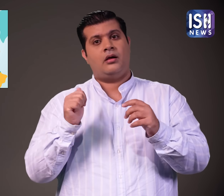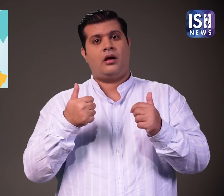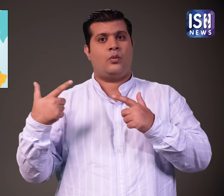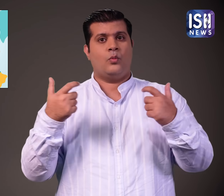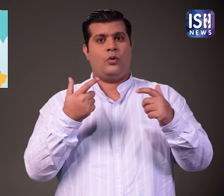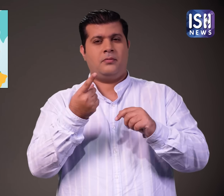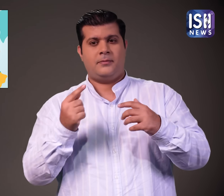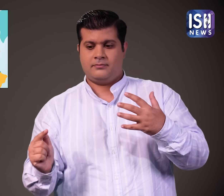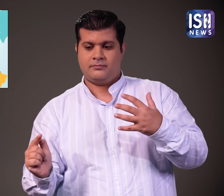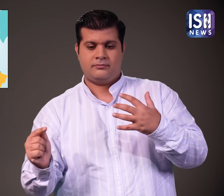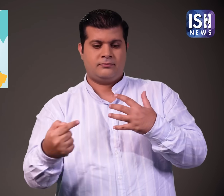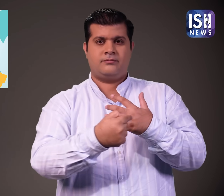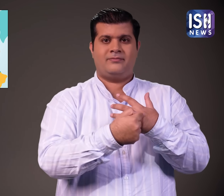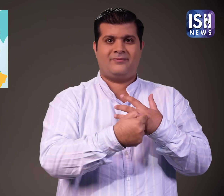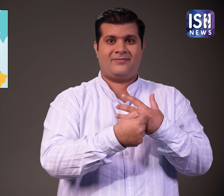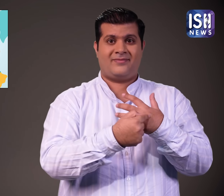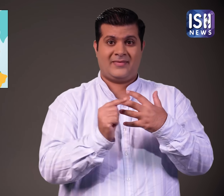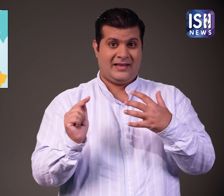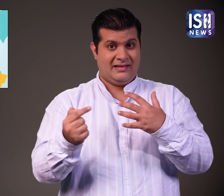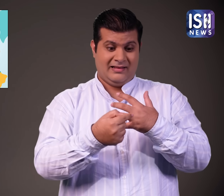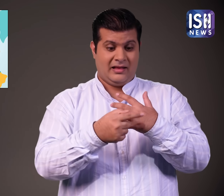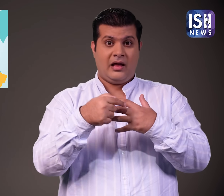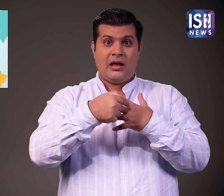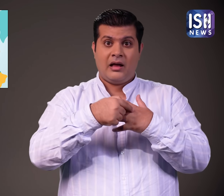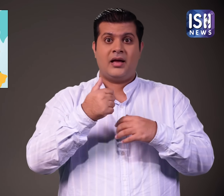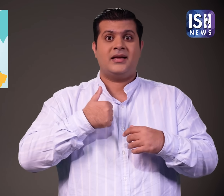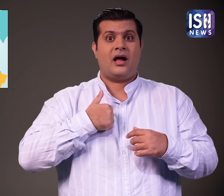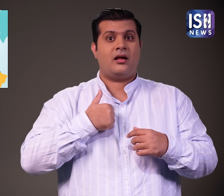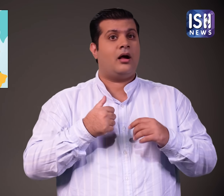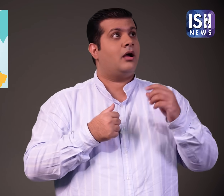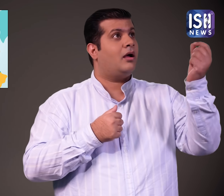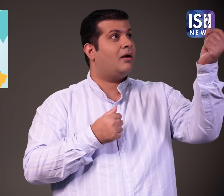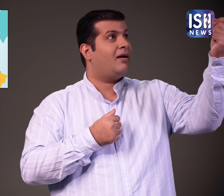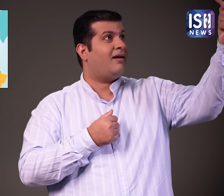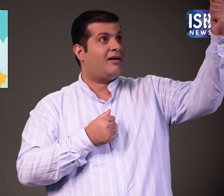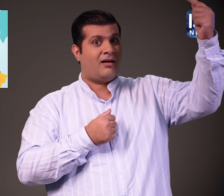So, if they ever launch an attack, it would pass through Canadian airspace first.